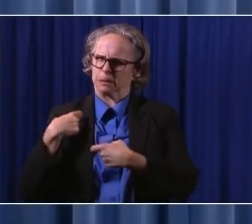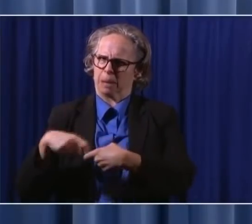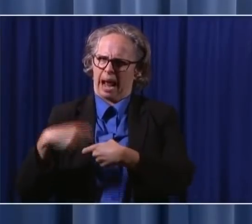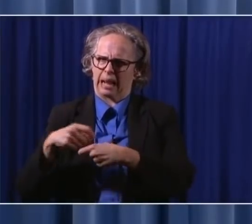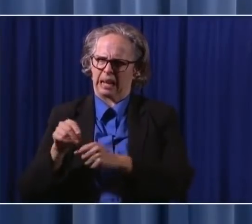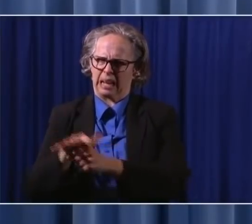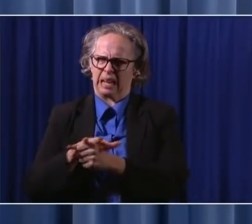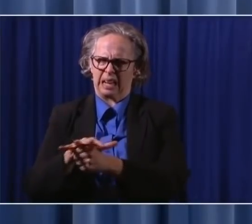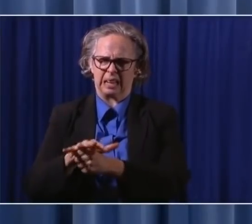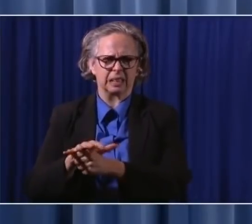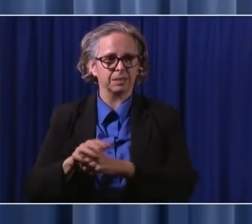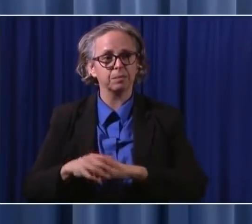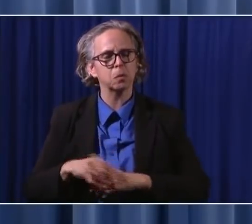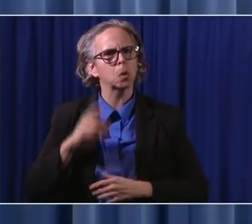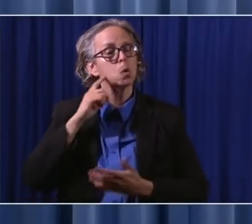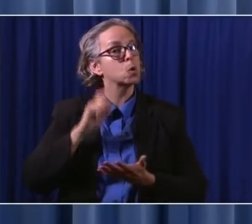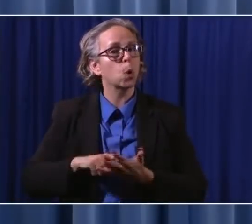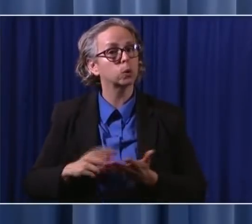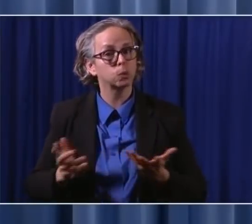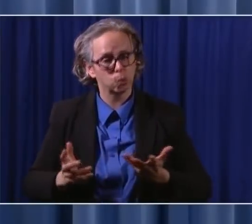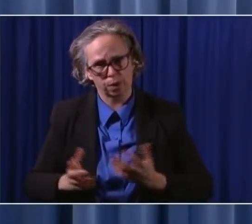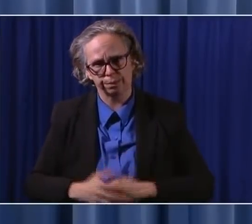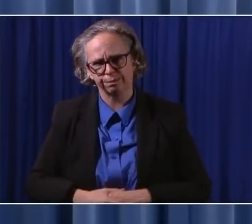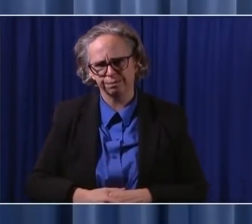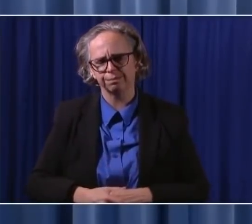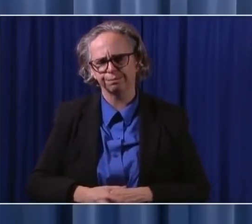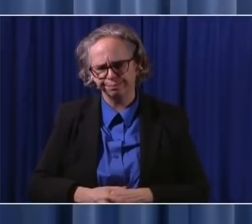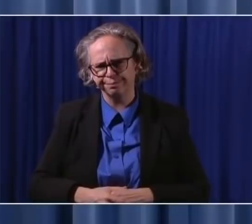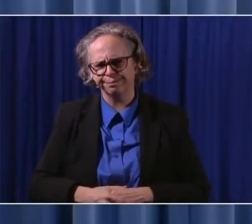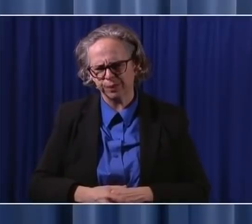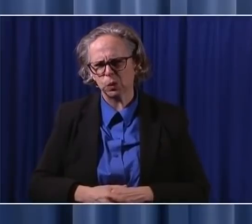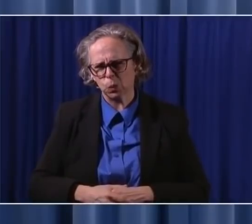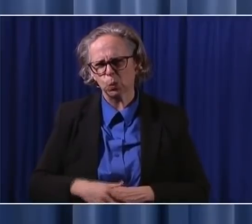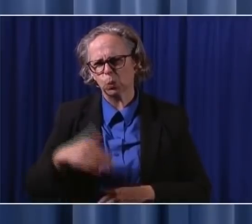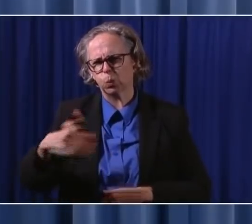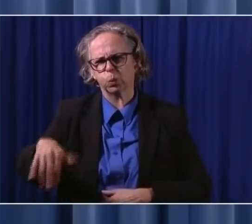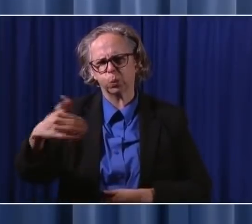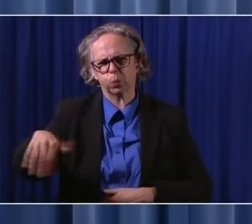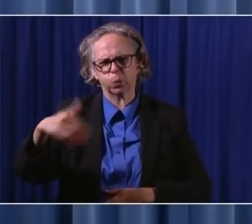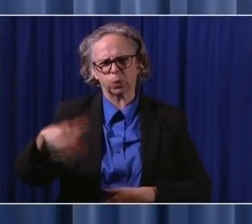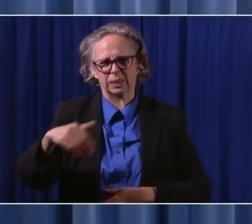WE DID SEE INITIALLY SPREAD IN THE NON-HISPANIC COMMUNITY. THEN IT MOVED INTO THE HISPANIC COMMUNITY. ONE OF THE THINGS WE